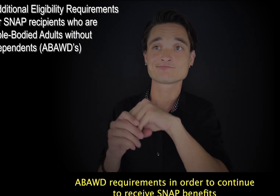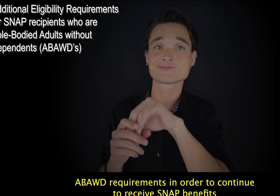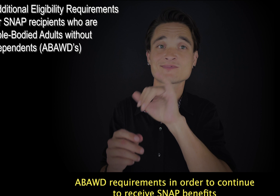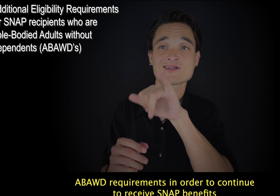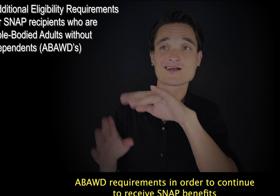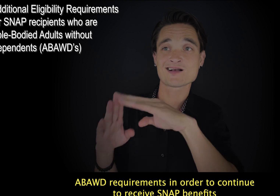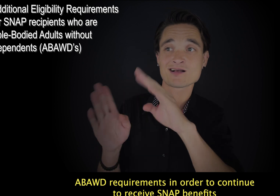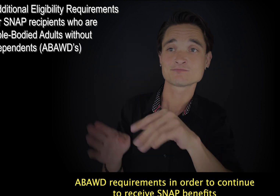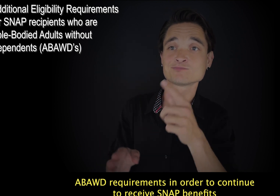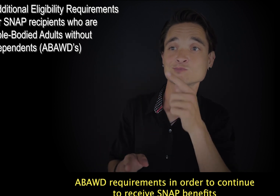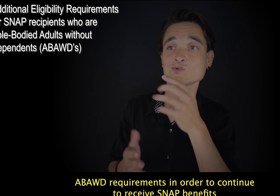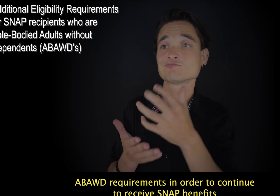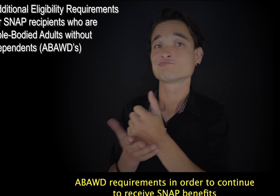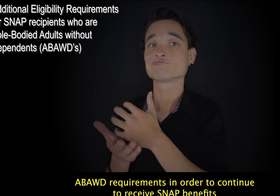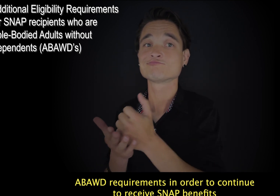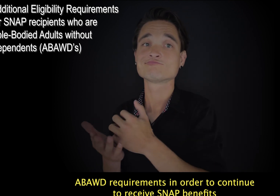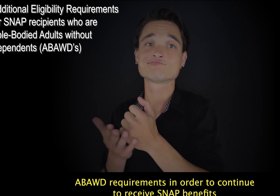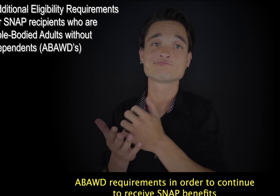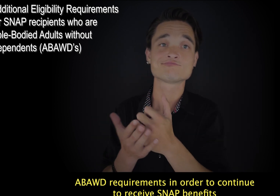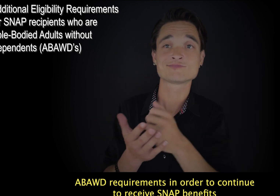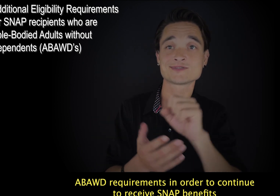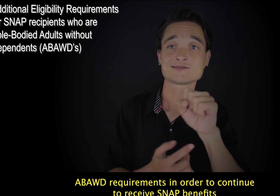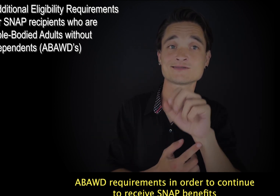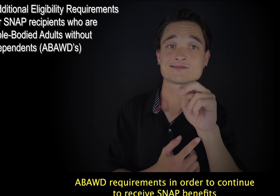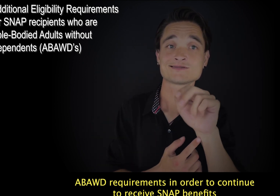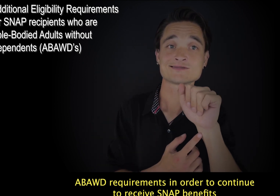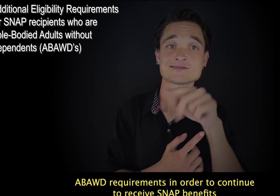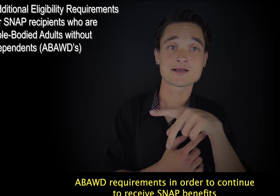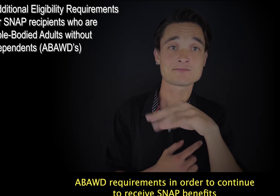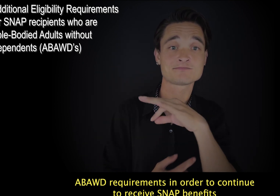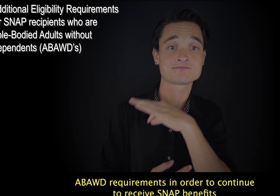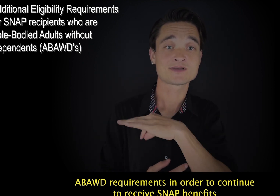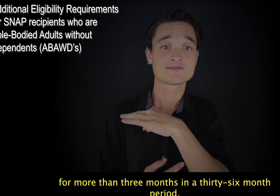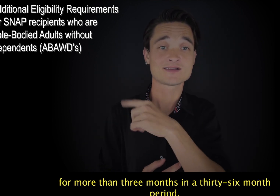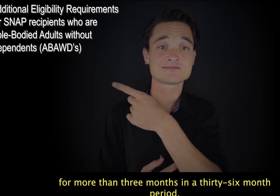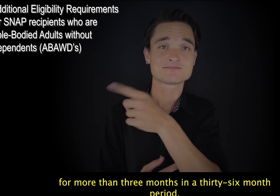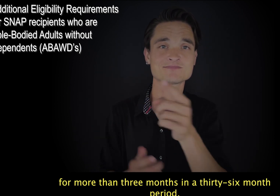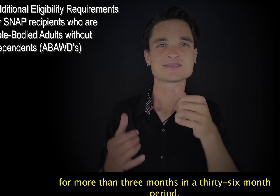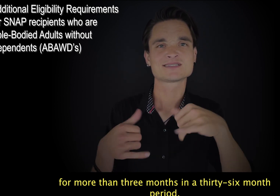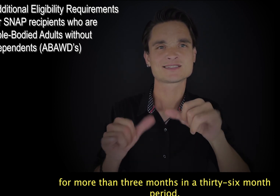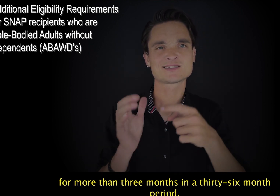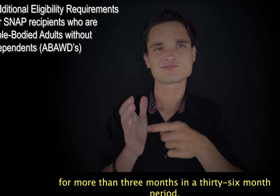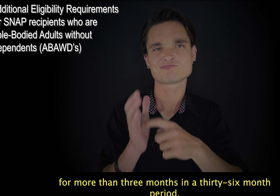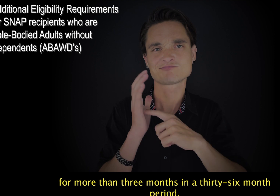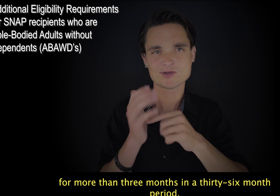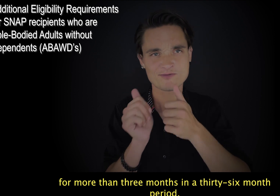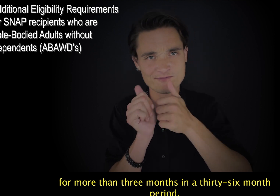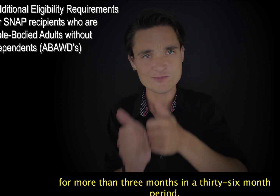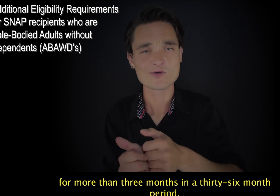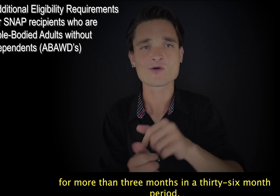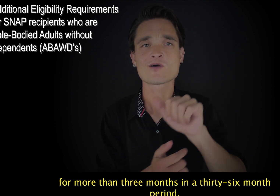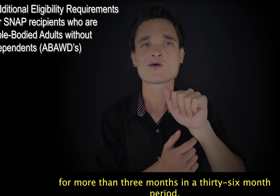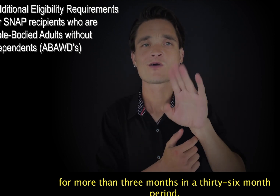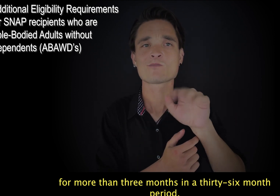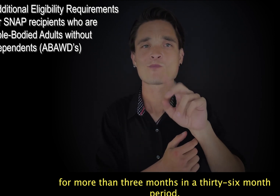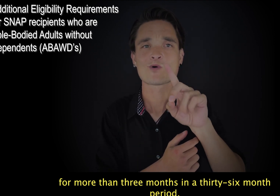ABAWD requirements in order to continue to receive SNAP benefits for more than three months in a thirty-six month period.